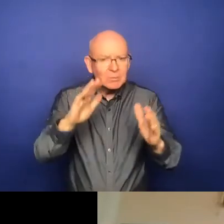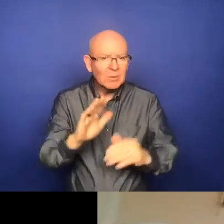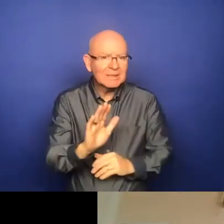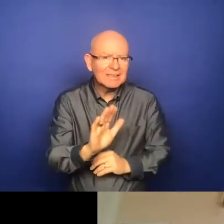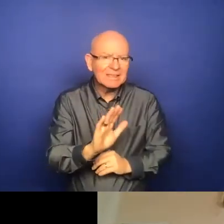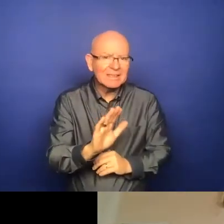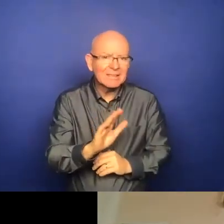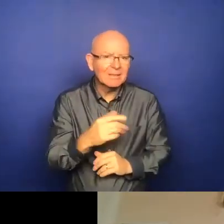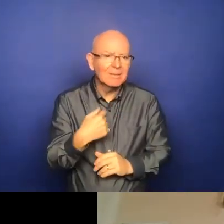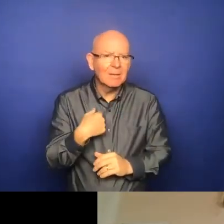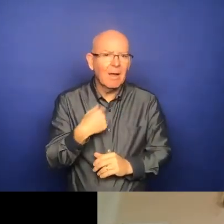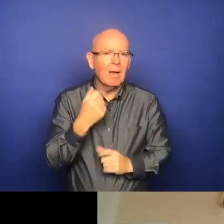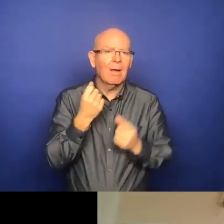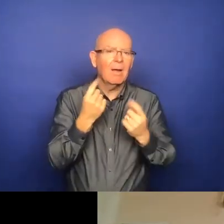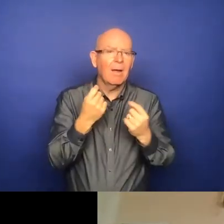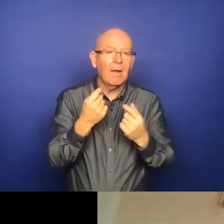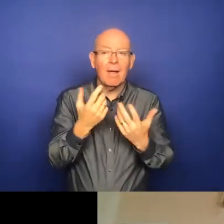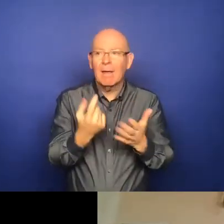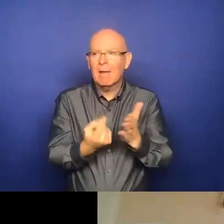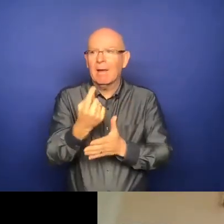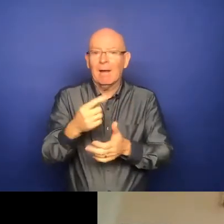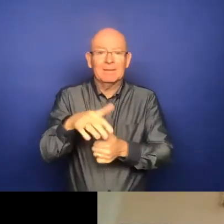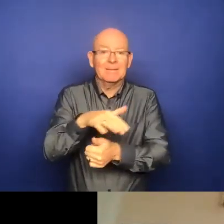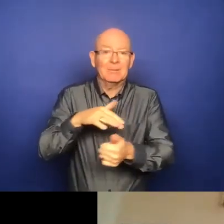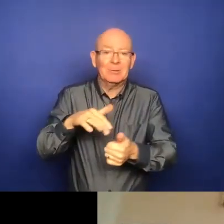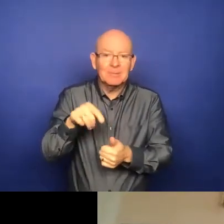this on the phone or in person, then you have to say don't know after every